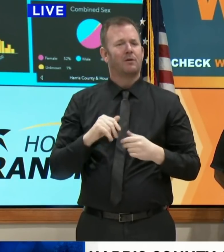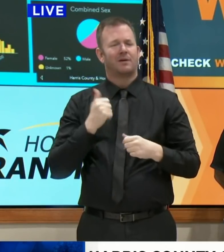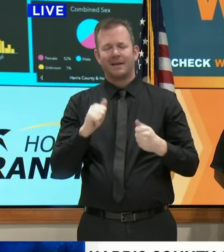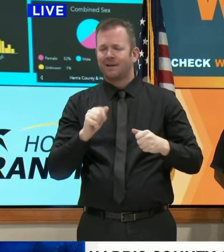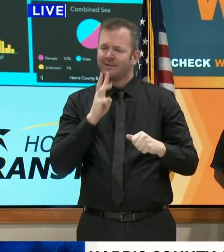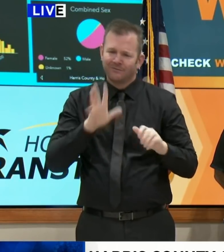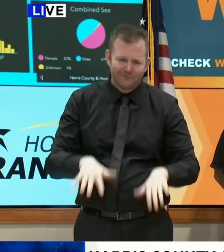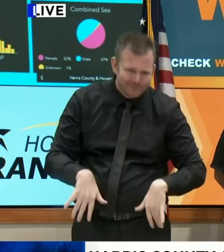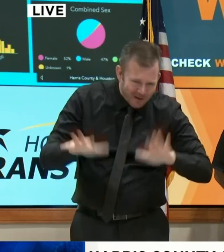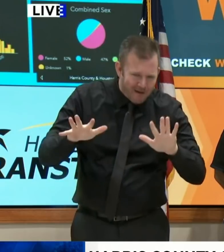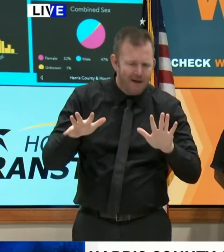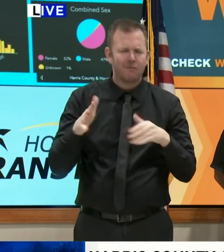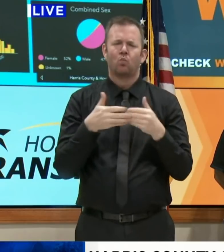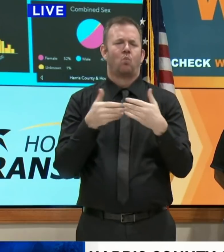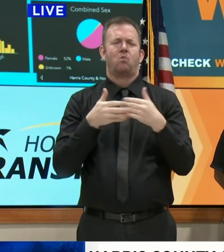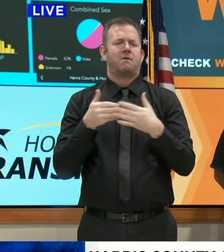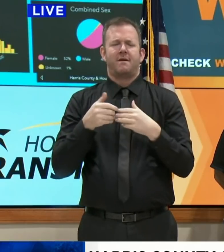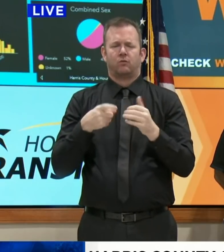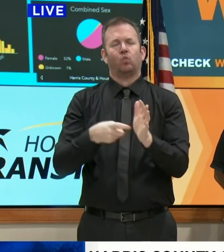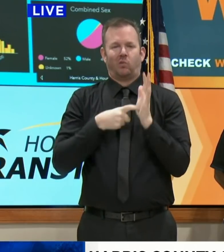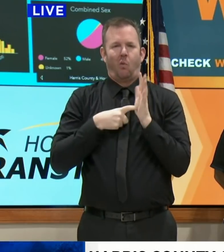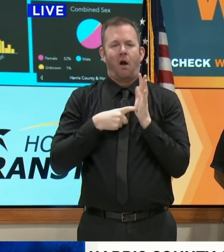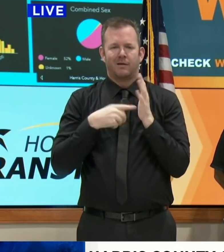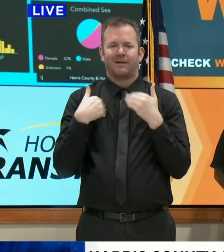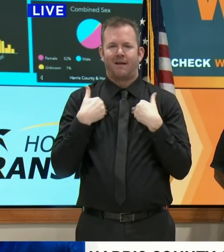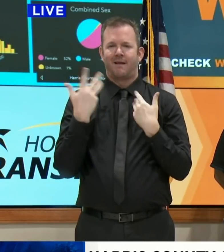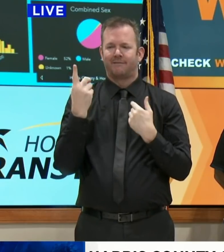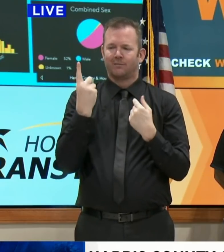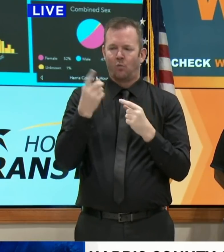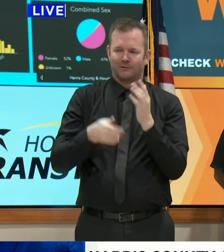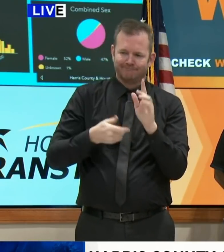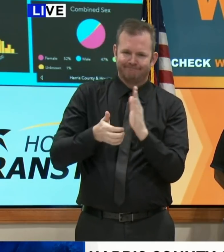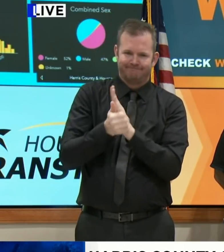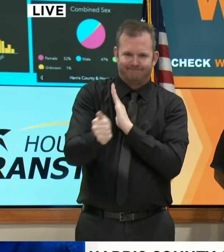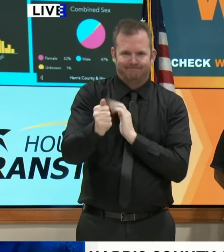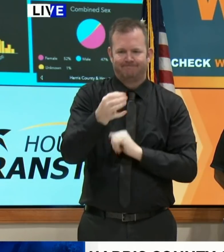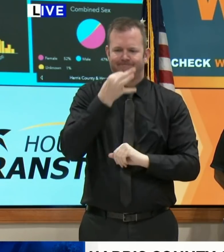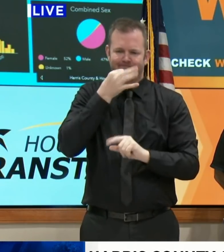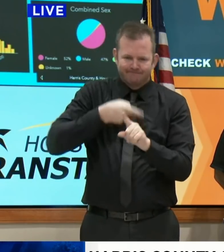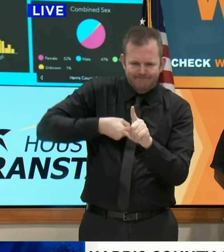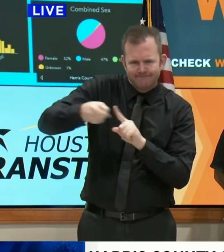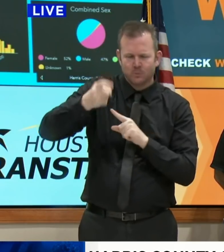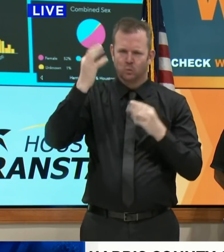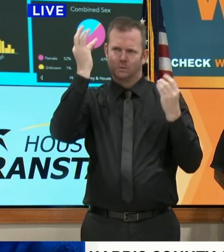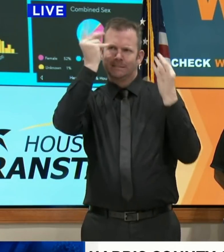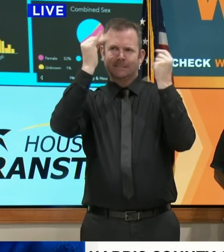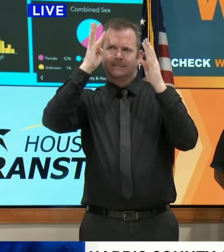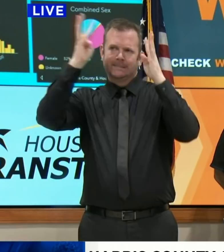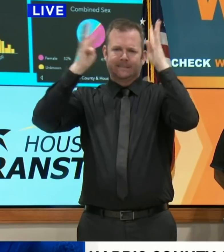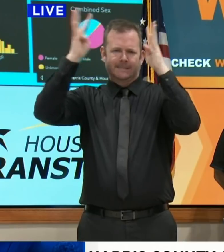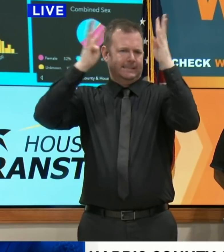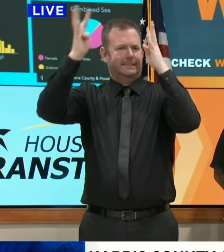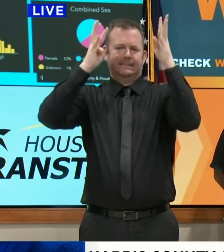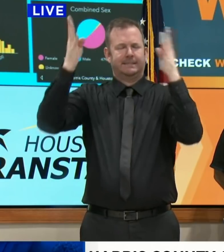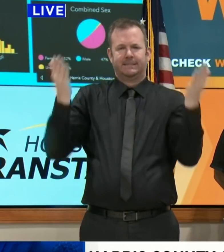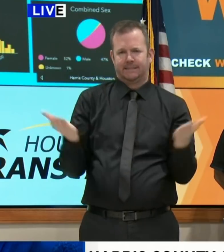and that it is coordinated just with any natural disaster just with any natural disaster we’ve dealt with we’ve dealt with it well take years to fully it well take years to fully recover from this it will take